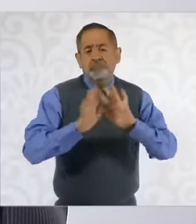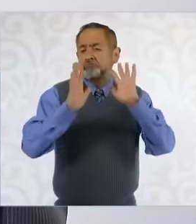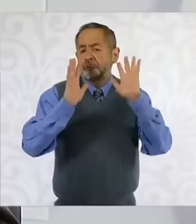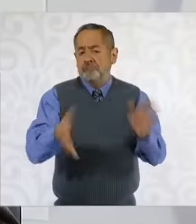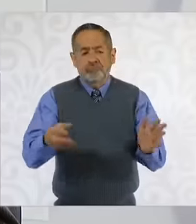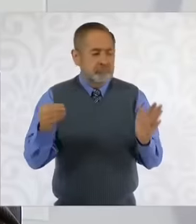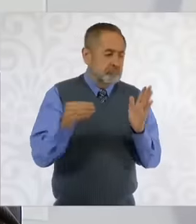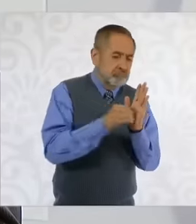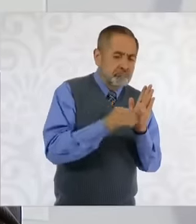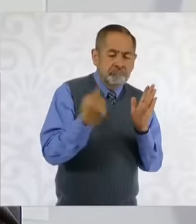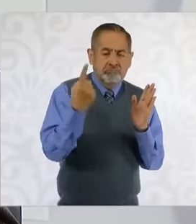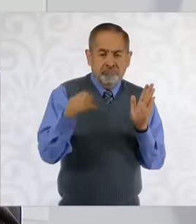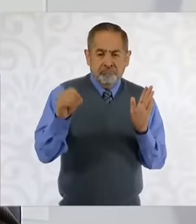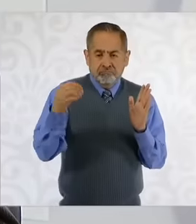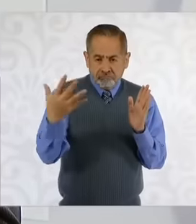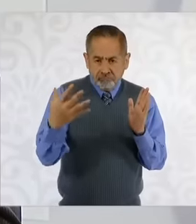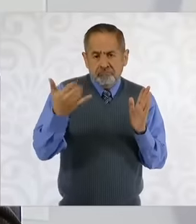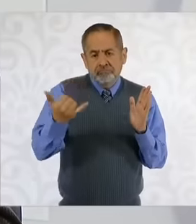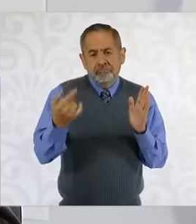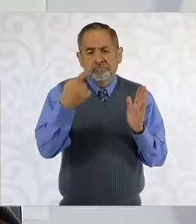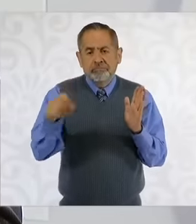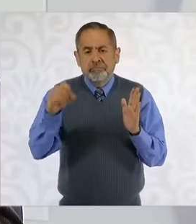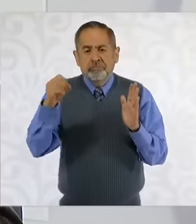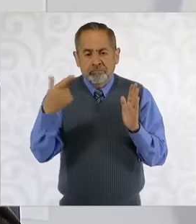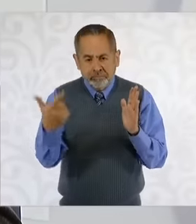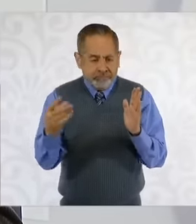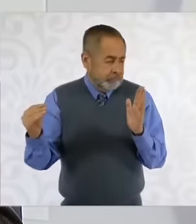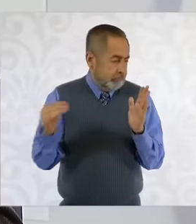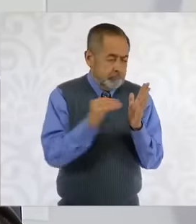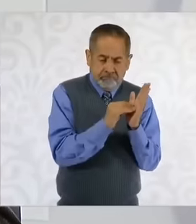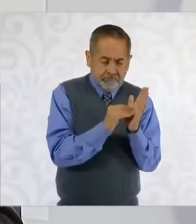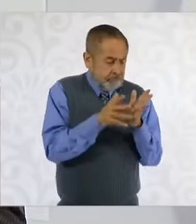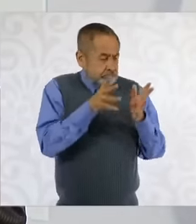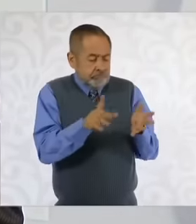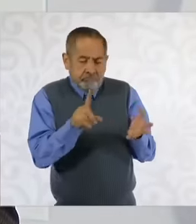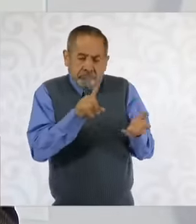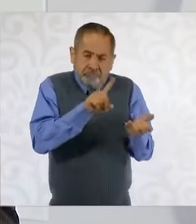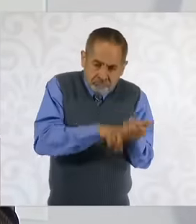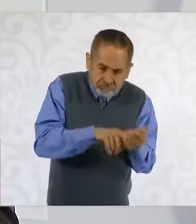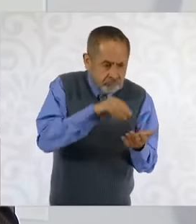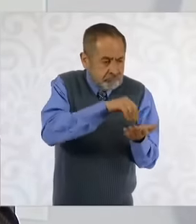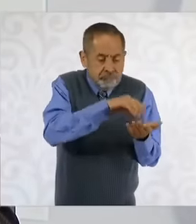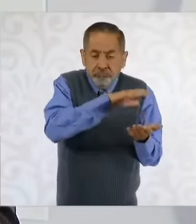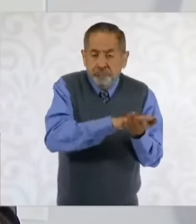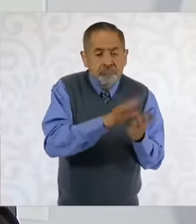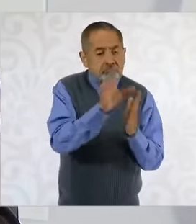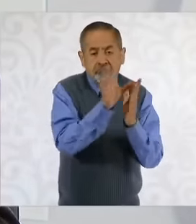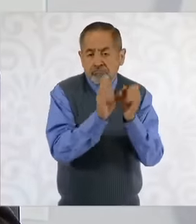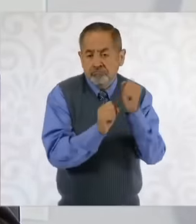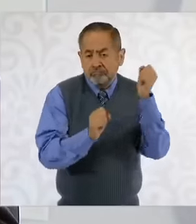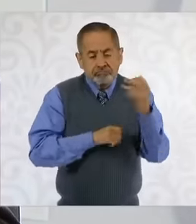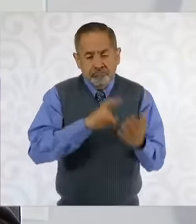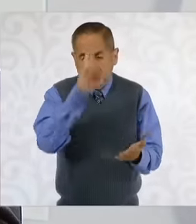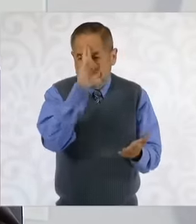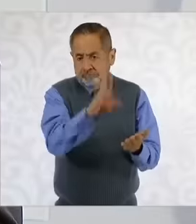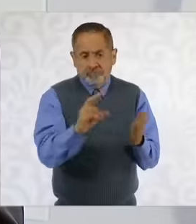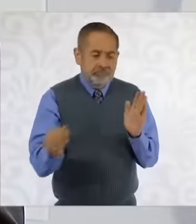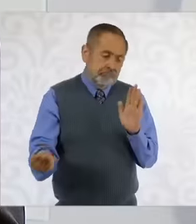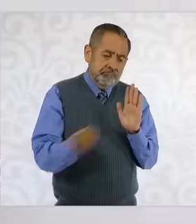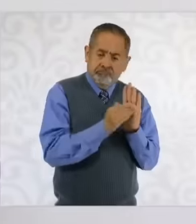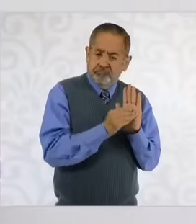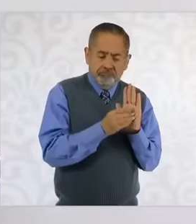constitutional reforms and additions 105 and 107 will be an inseparable part of the Constitution, they will be constitutional text